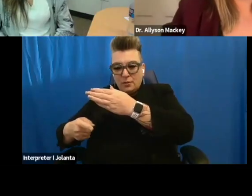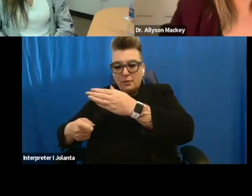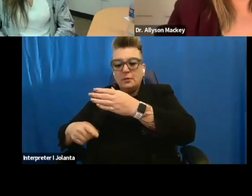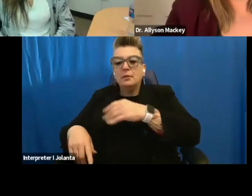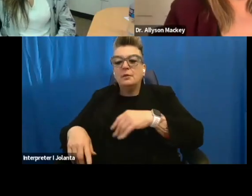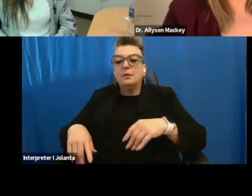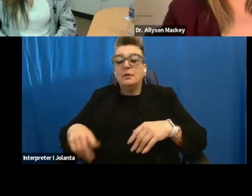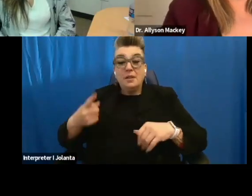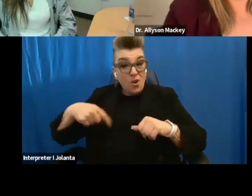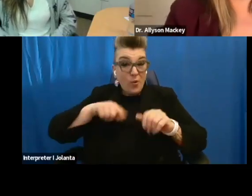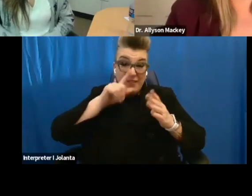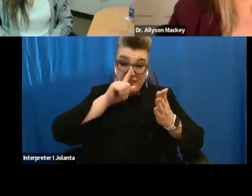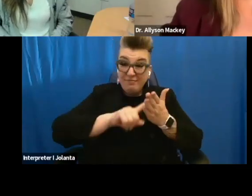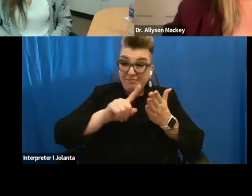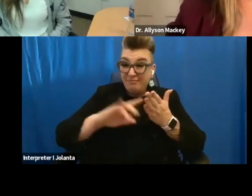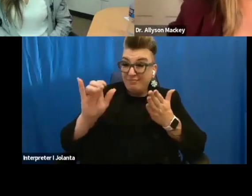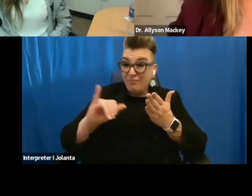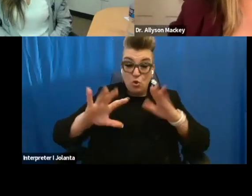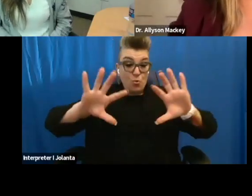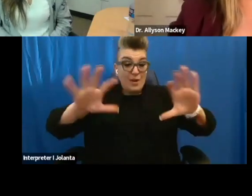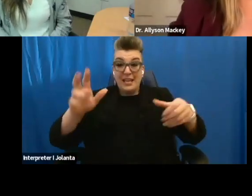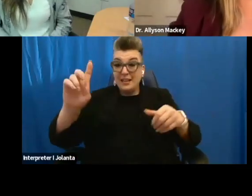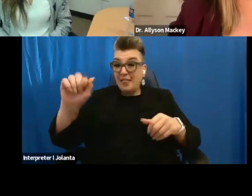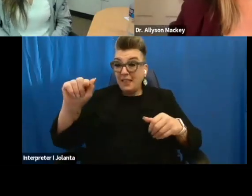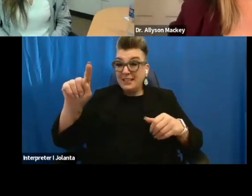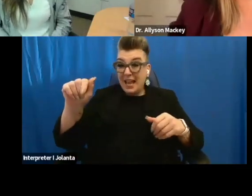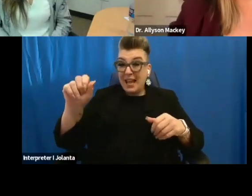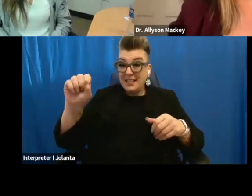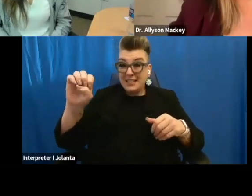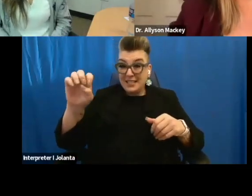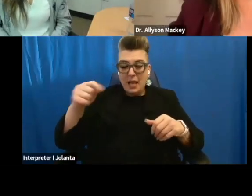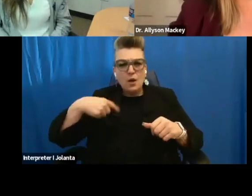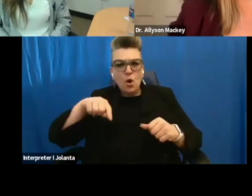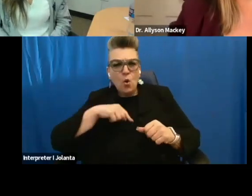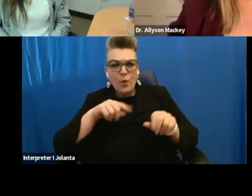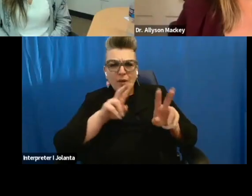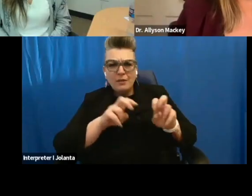so in the epidemiological data we asked whether molar eruption was correlated with something like